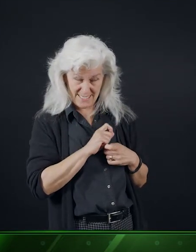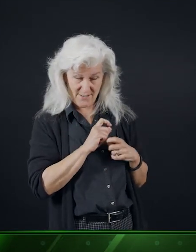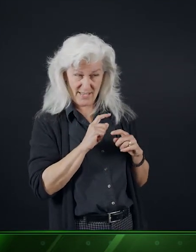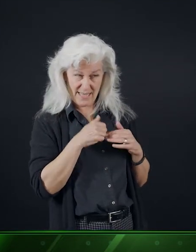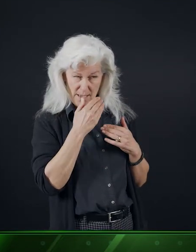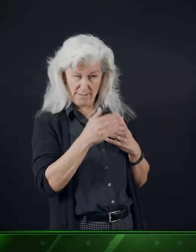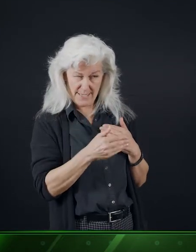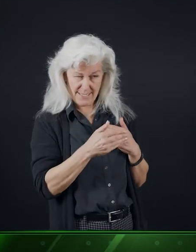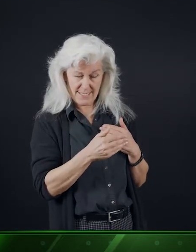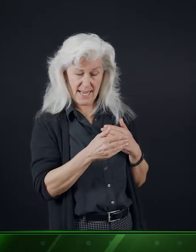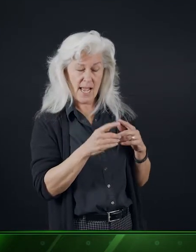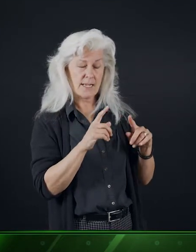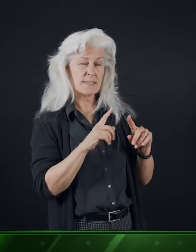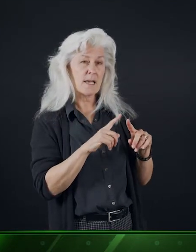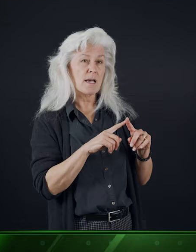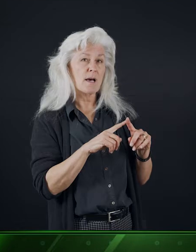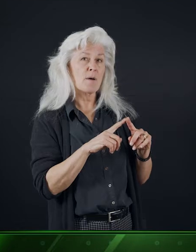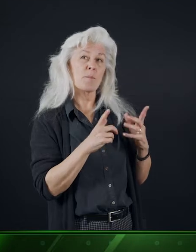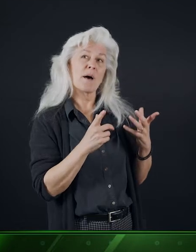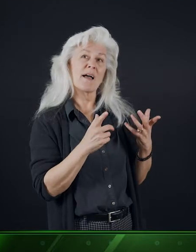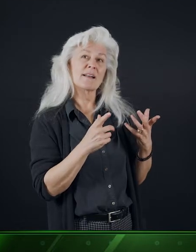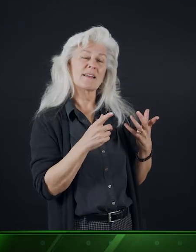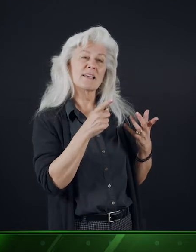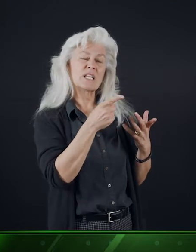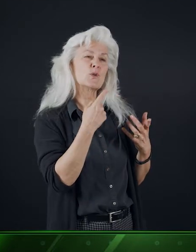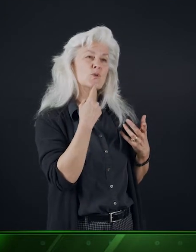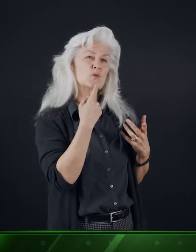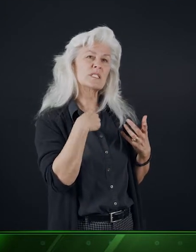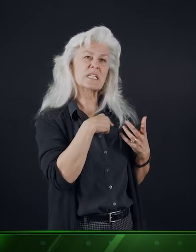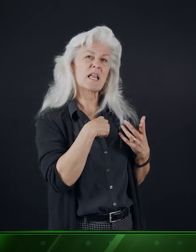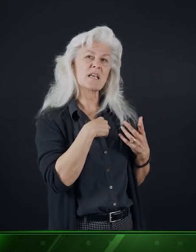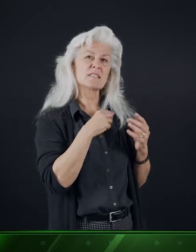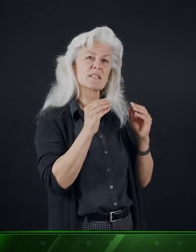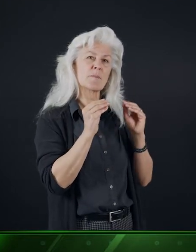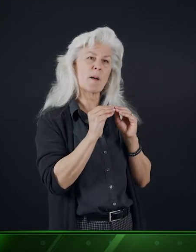but can you tell us just a little bit about how Xbox is approaching gaming in the future?